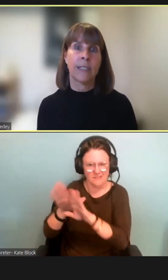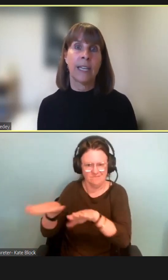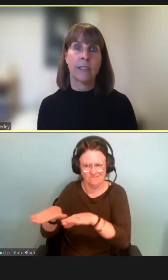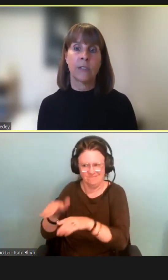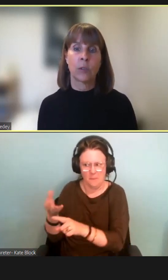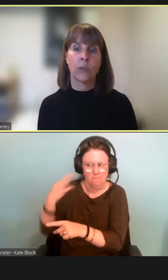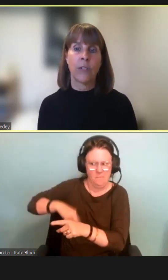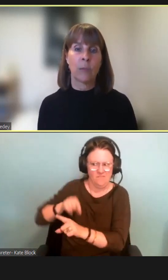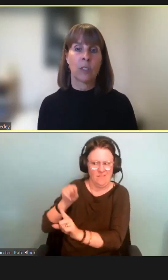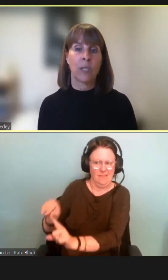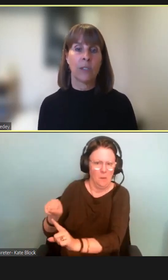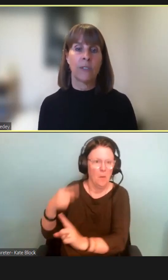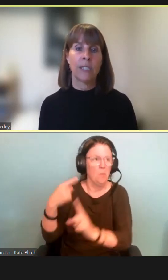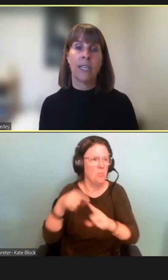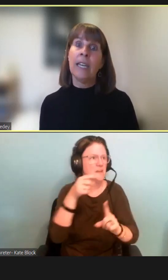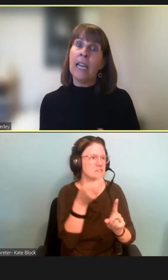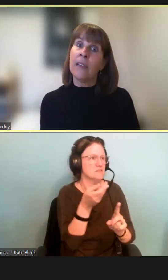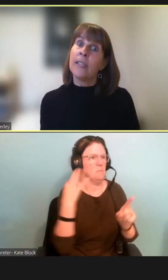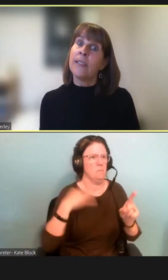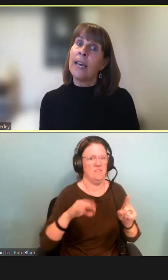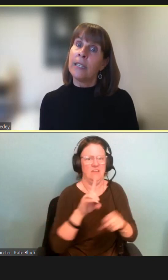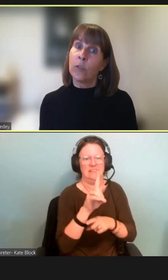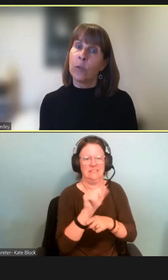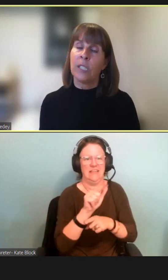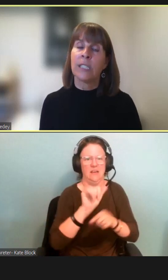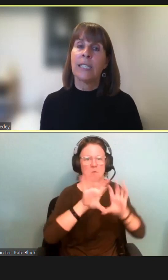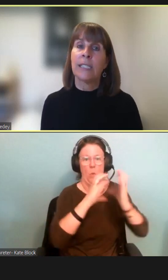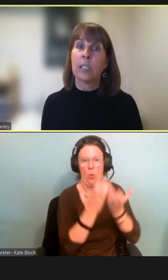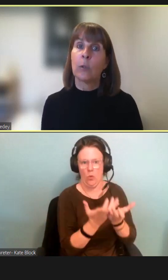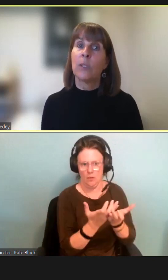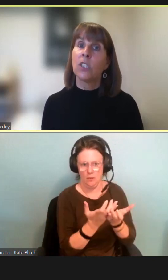individual family's benefit and then that information ideally would be shared